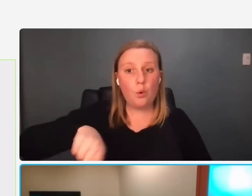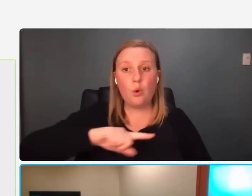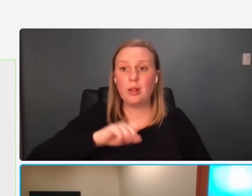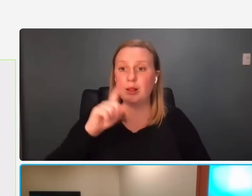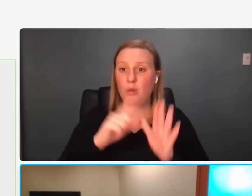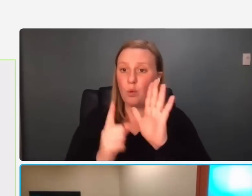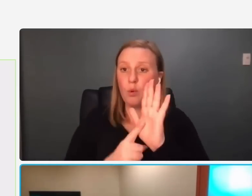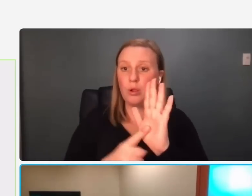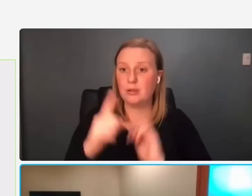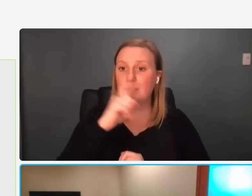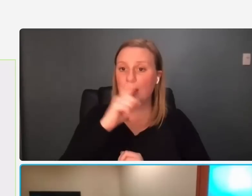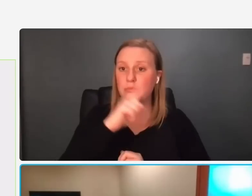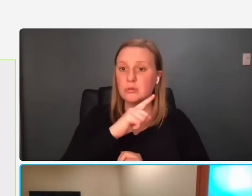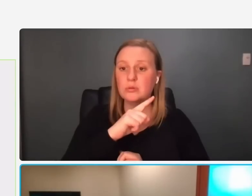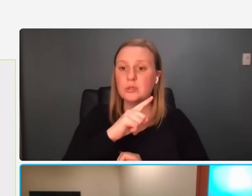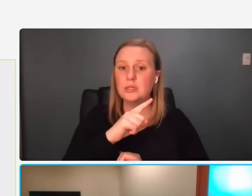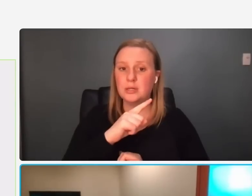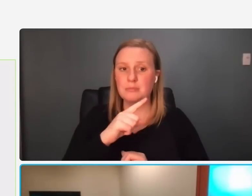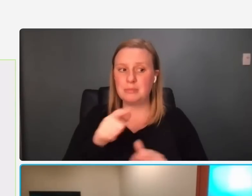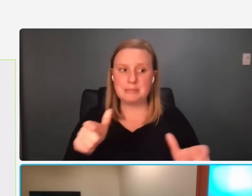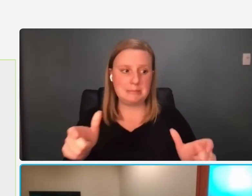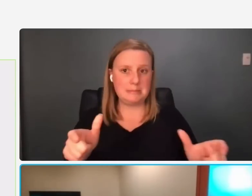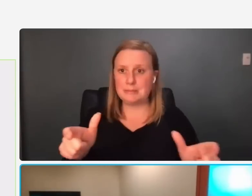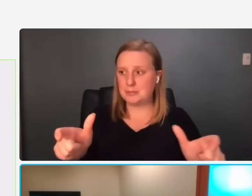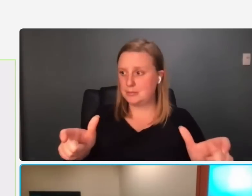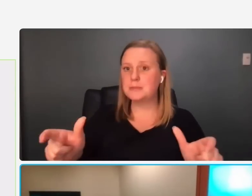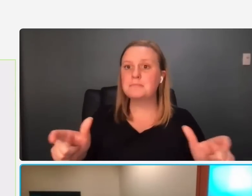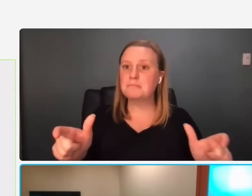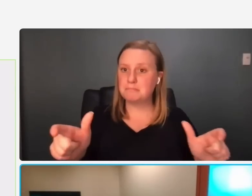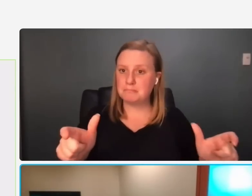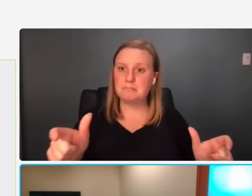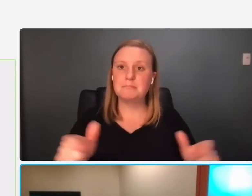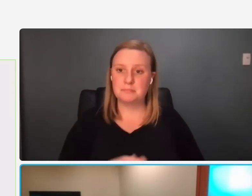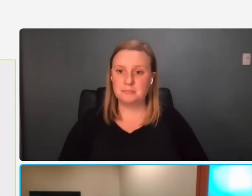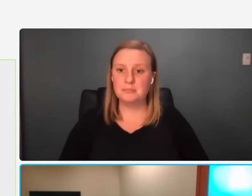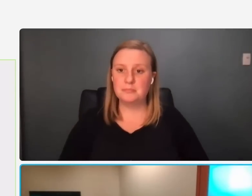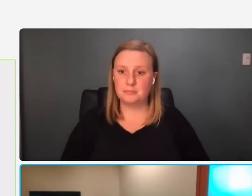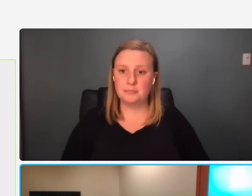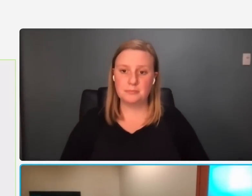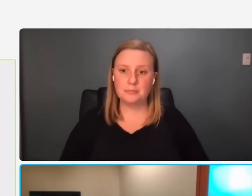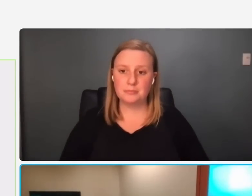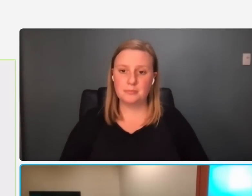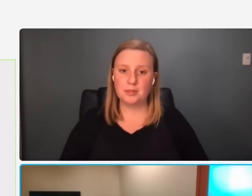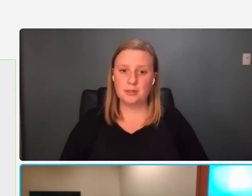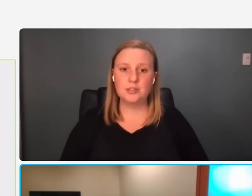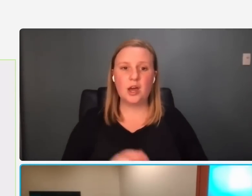play in the stewardship of our regulatory scheme. So I've got some of those people on the slide there